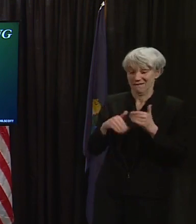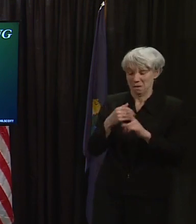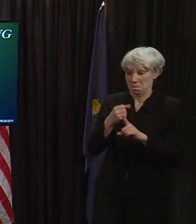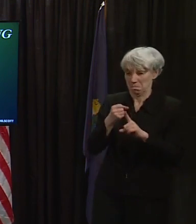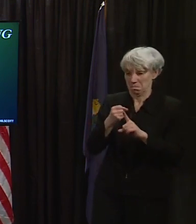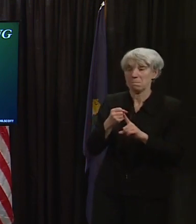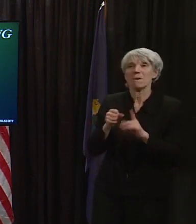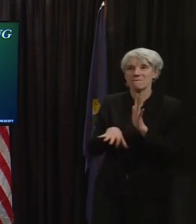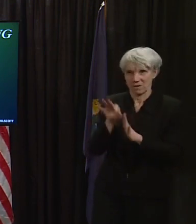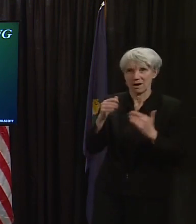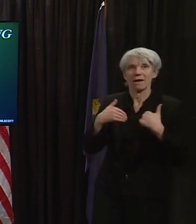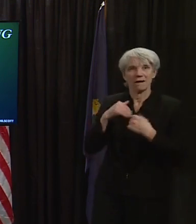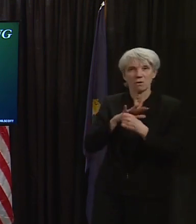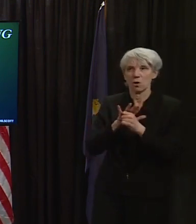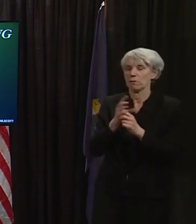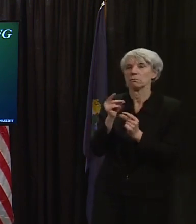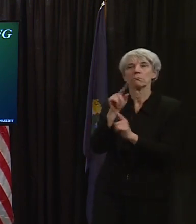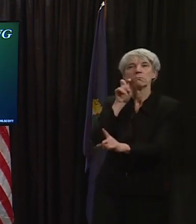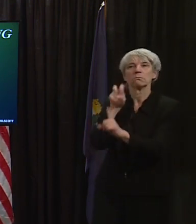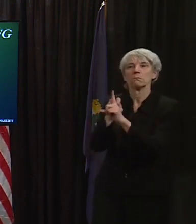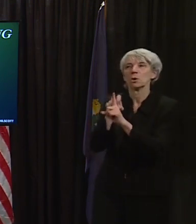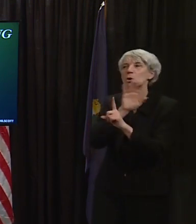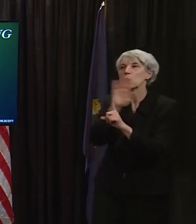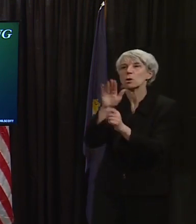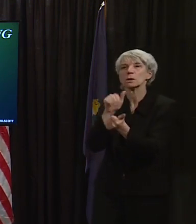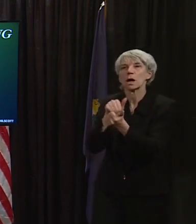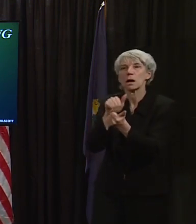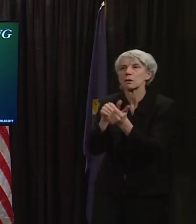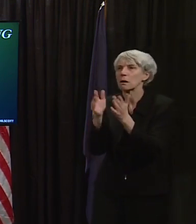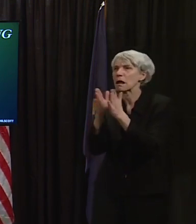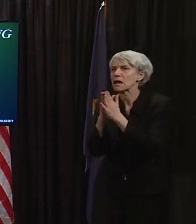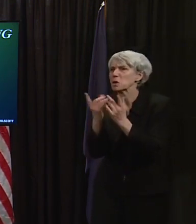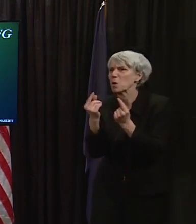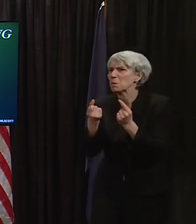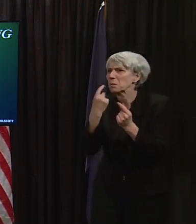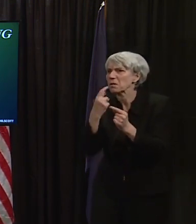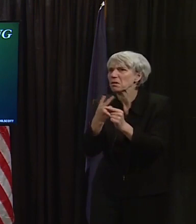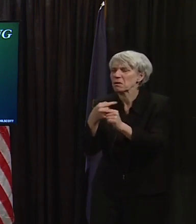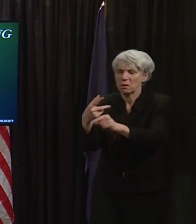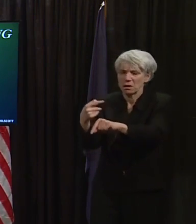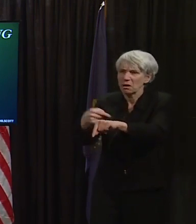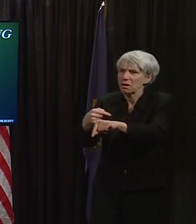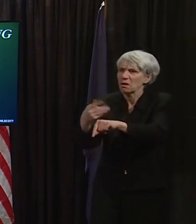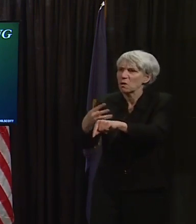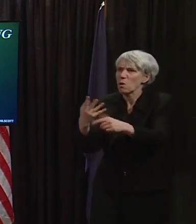ask about therapeutic treatments. These include one monoclonal antibody